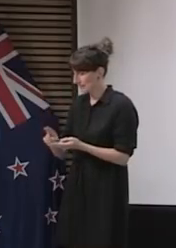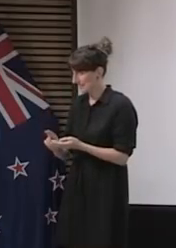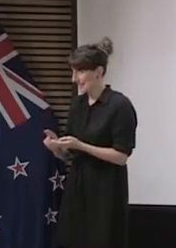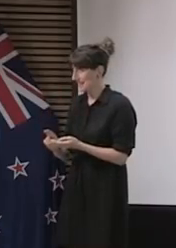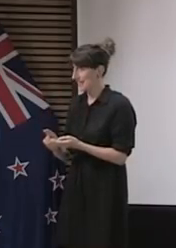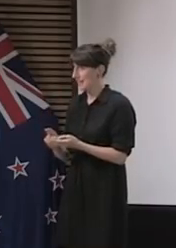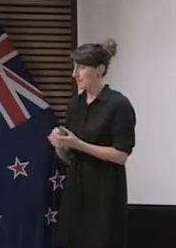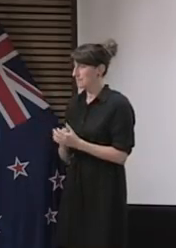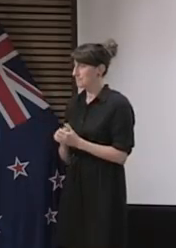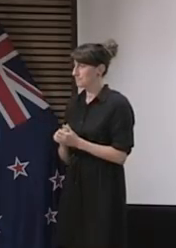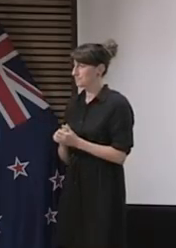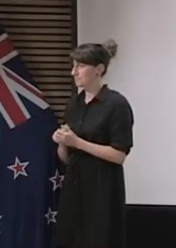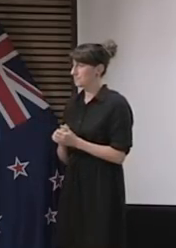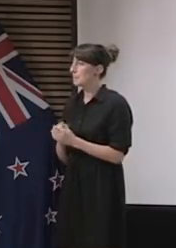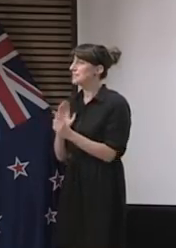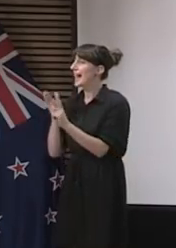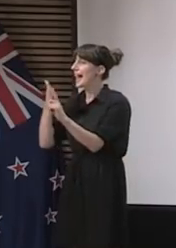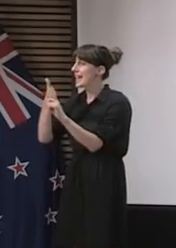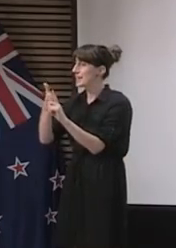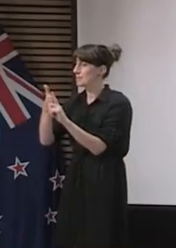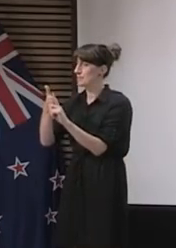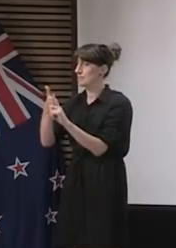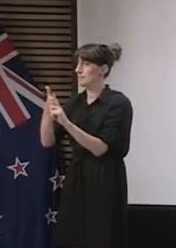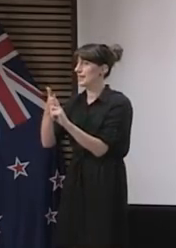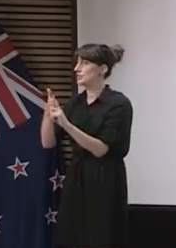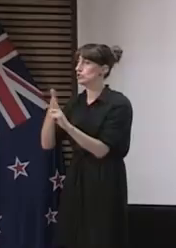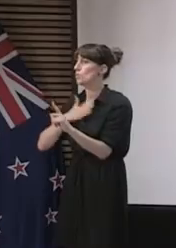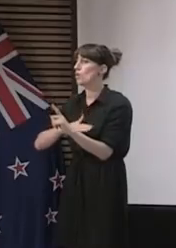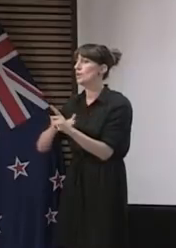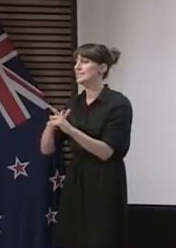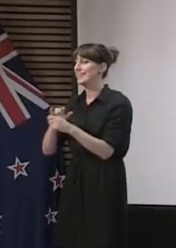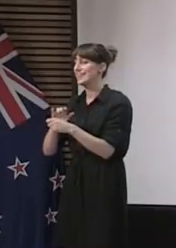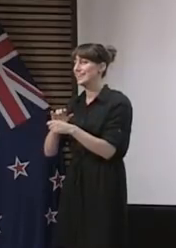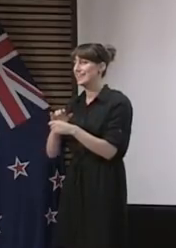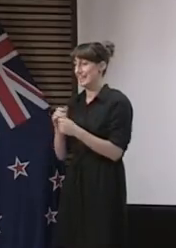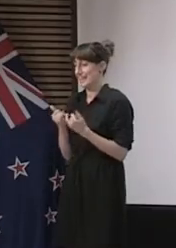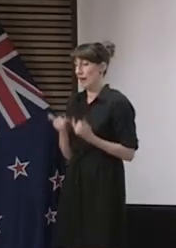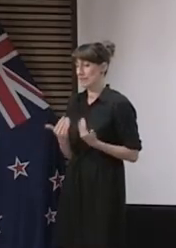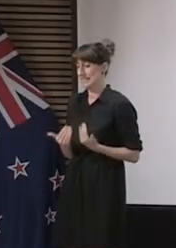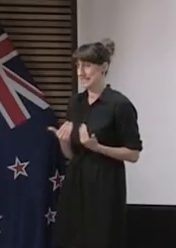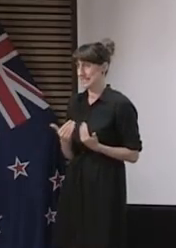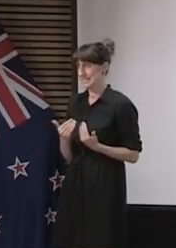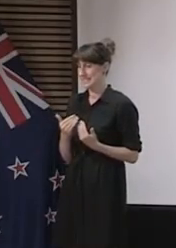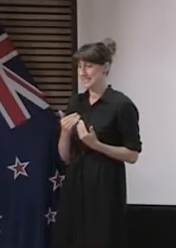so our aim is ofcourse to stop any ongoinginfection from existing casesand in existing clusters